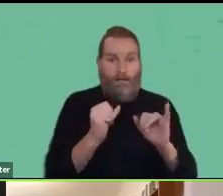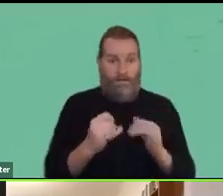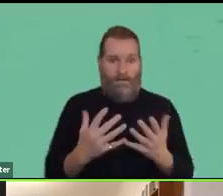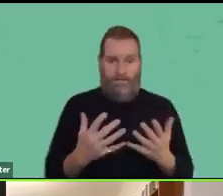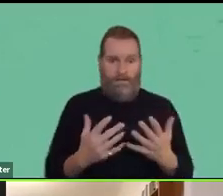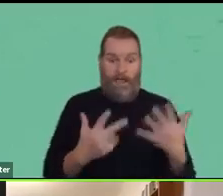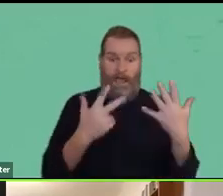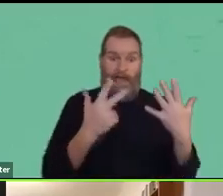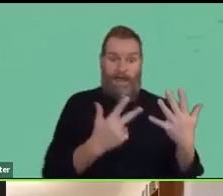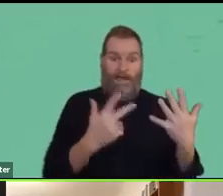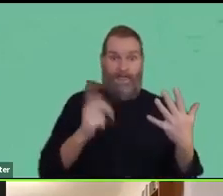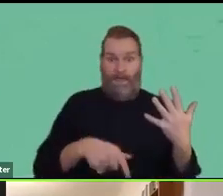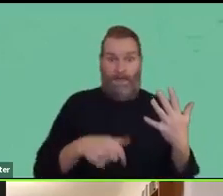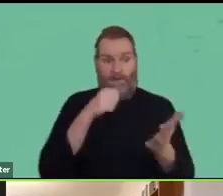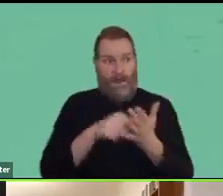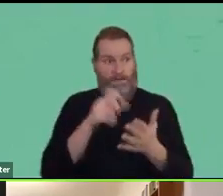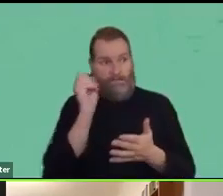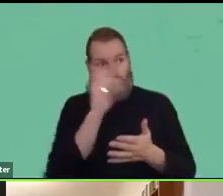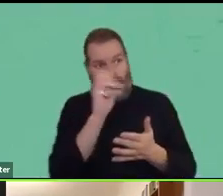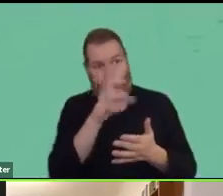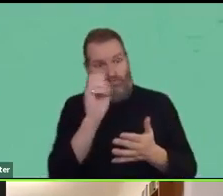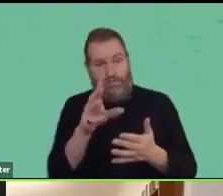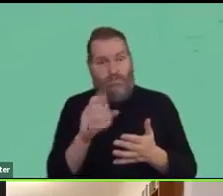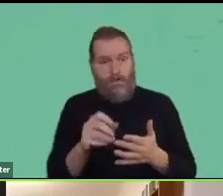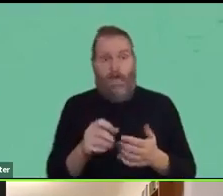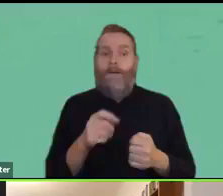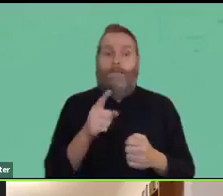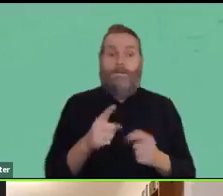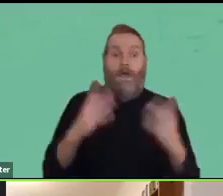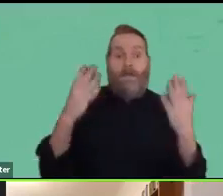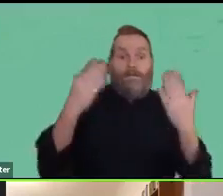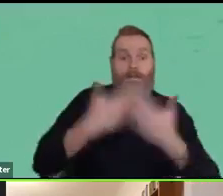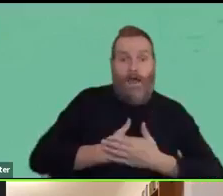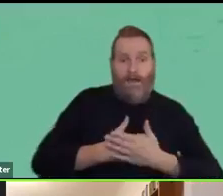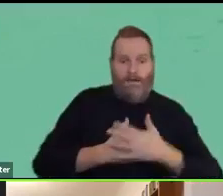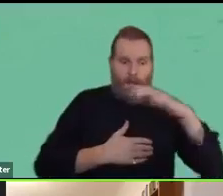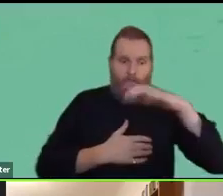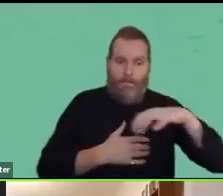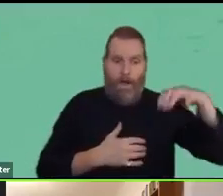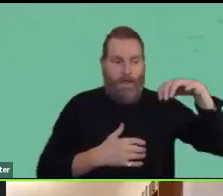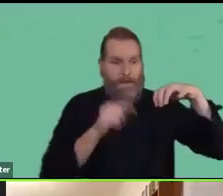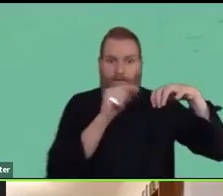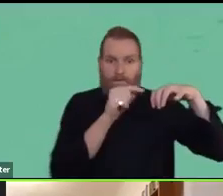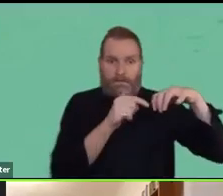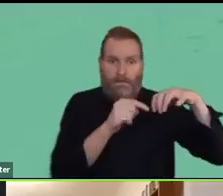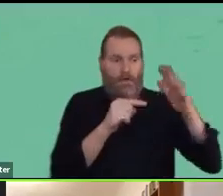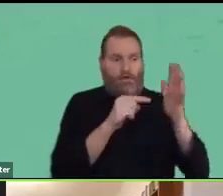uh even bothered to turn up to the debate speaks volumes and only one Tory MP so far has agreed